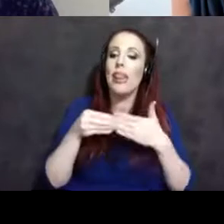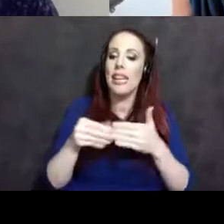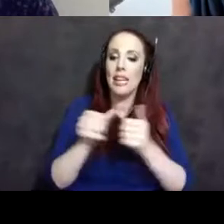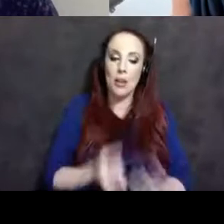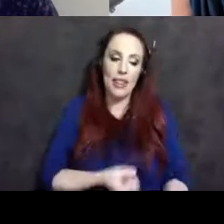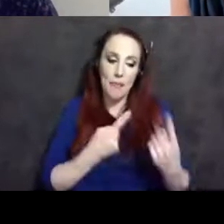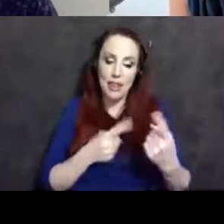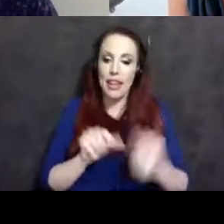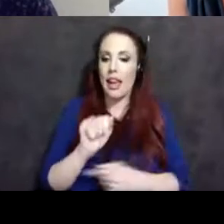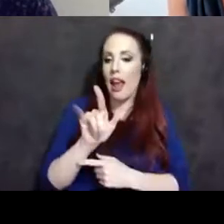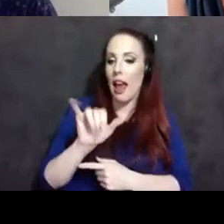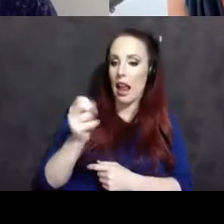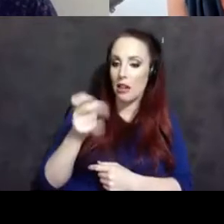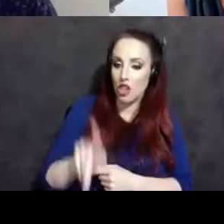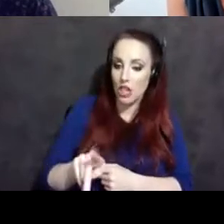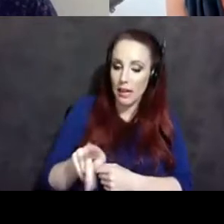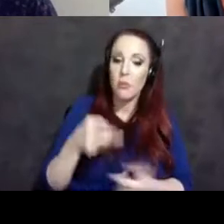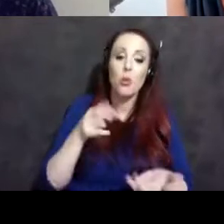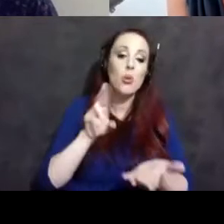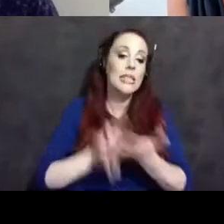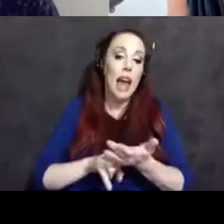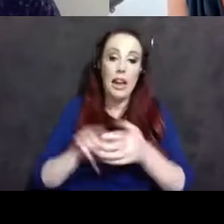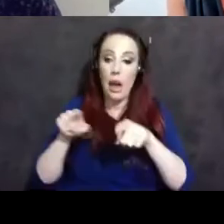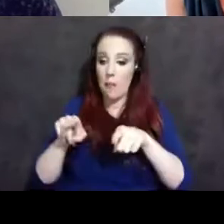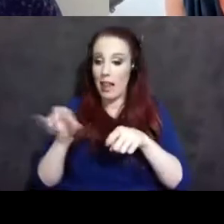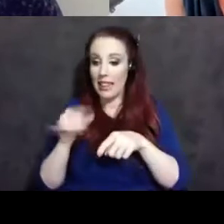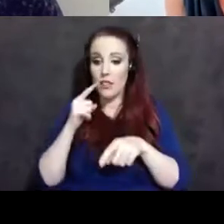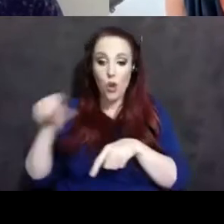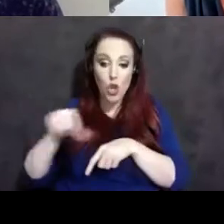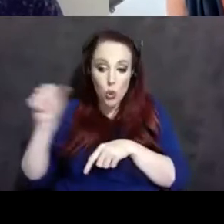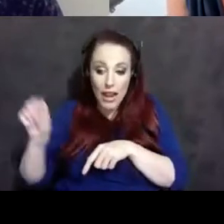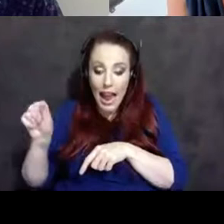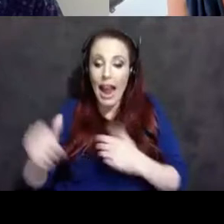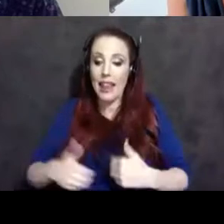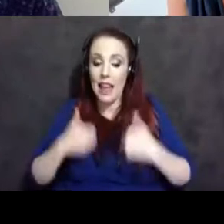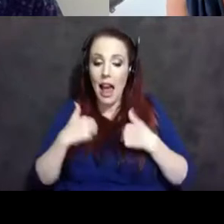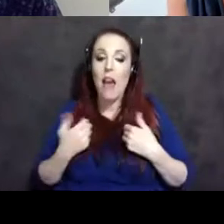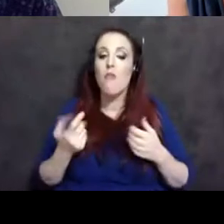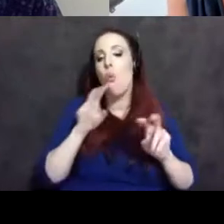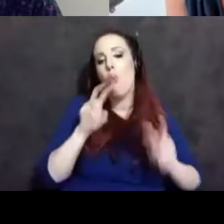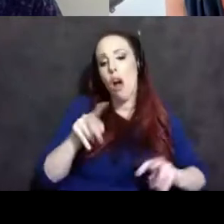Sign up like this or catch the podcast or video afterwards, and you can stay in the